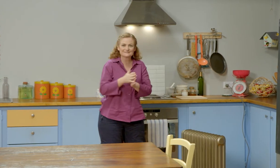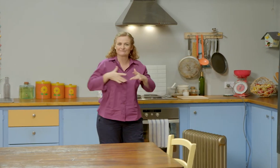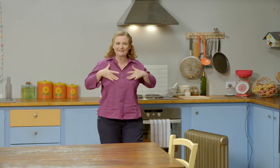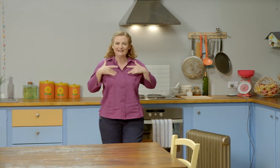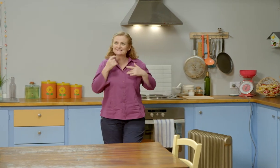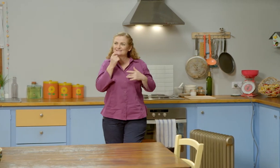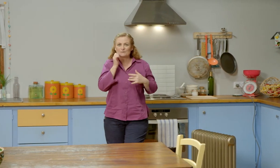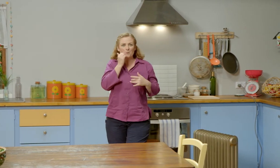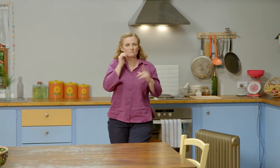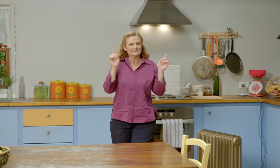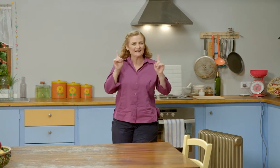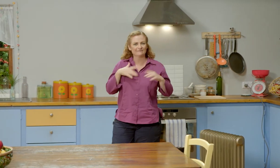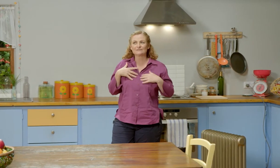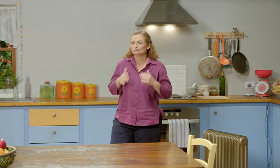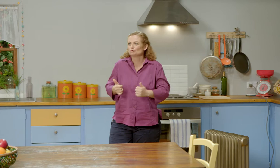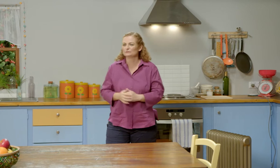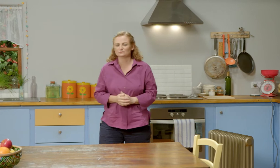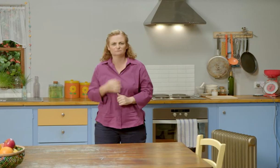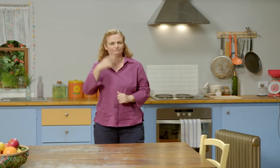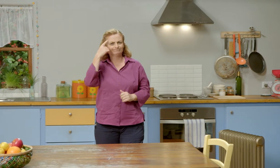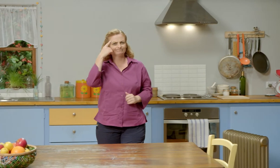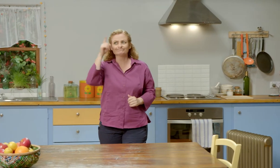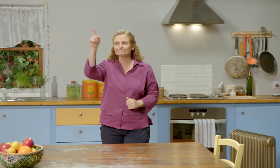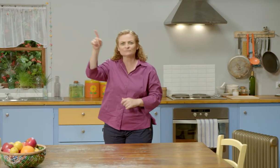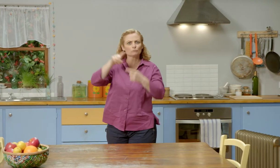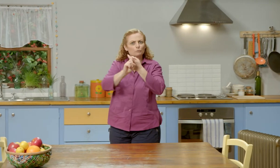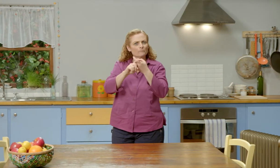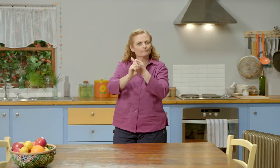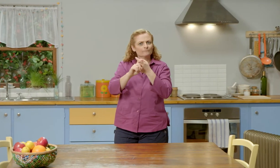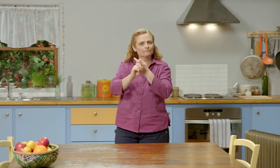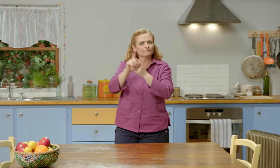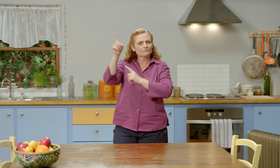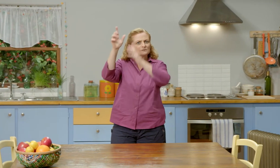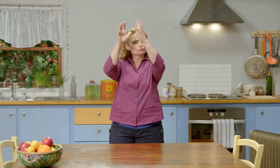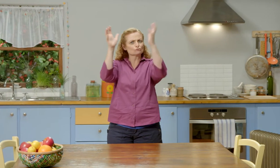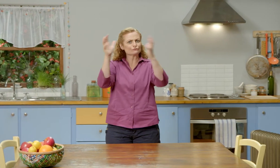It’s already feeling a little bit warmer, but I wonder about Possum in his tree.